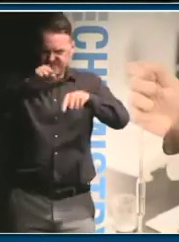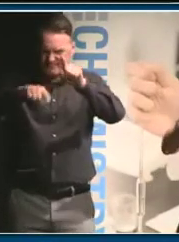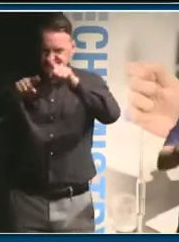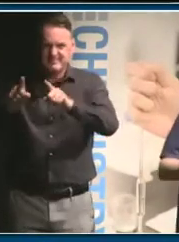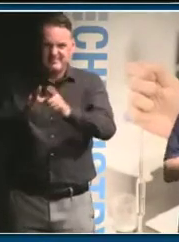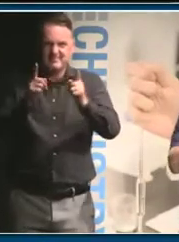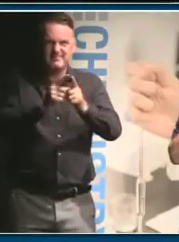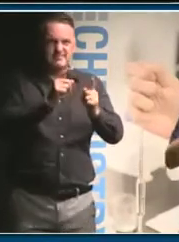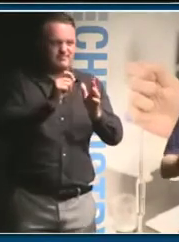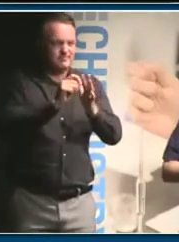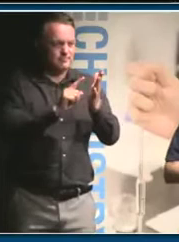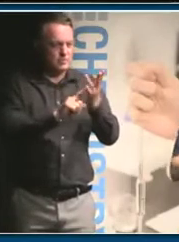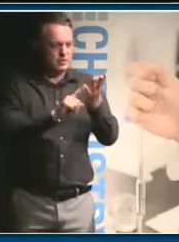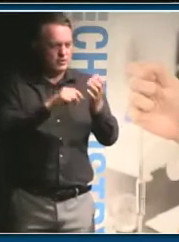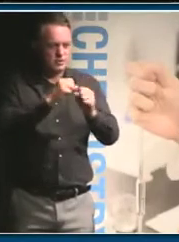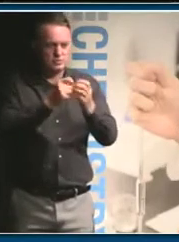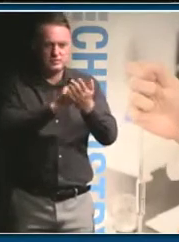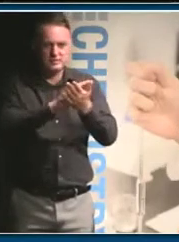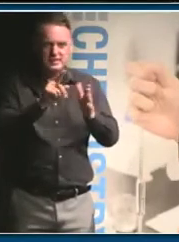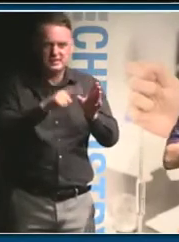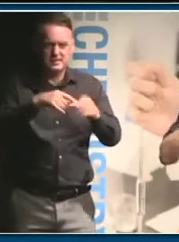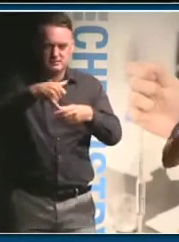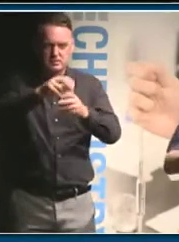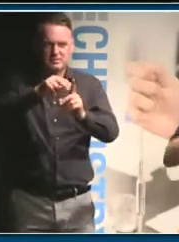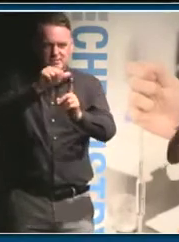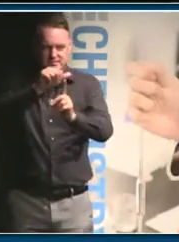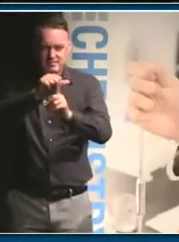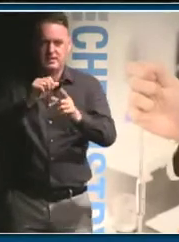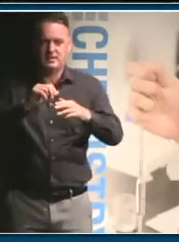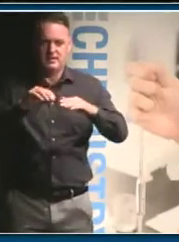holography, medical diagnostics, film coatings, all different things and